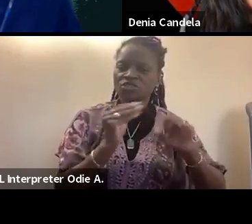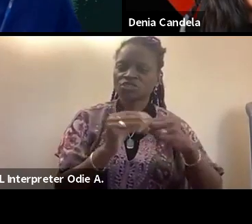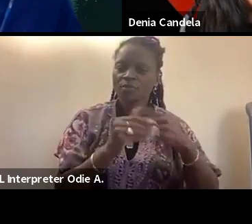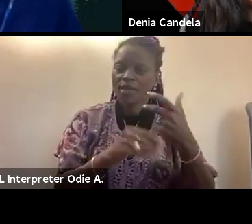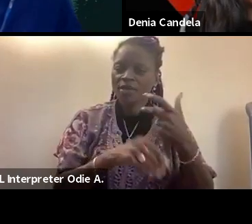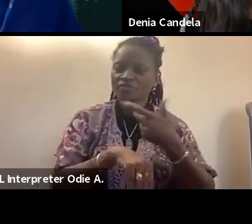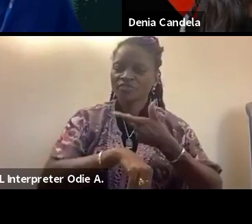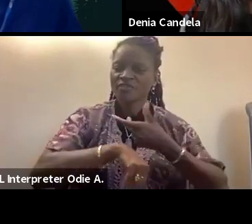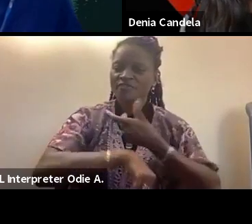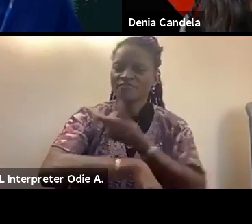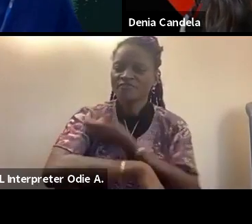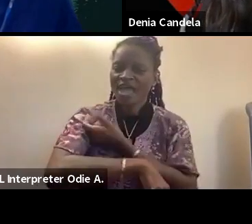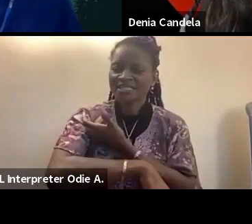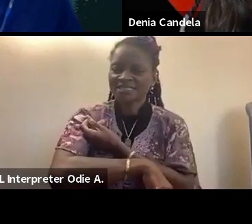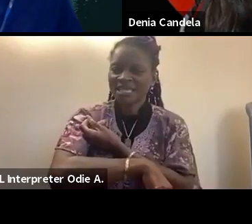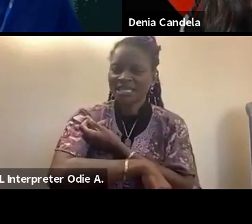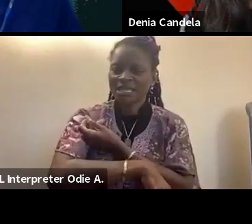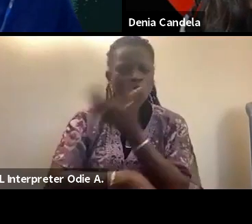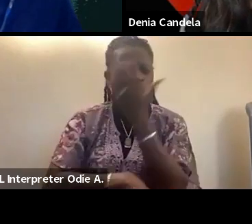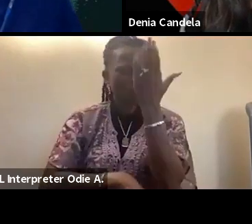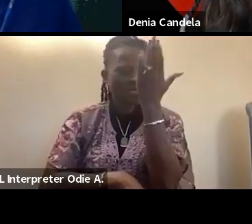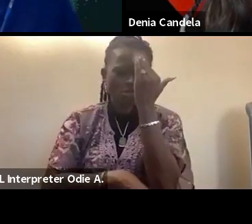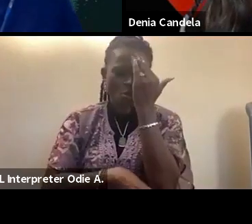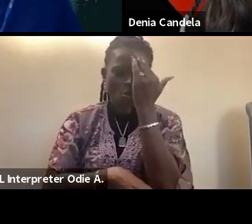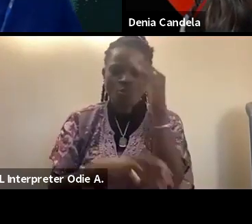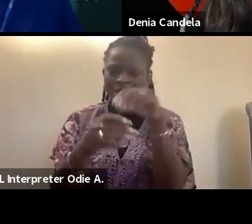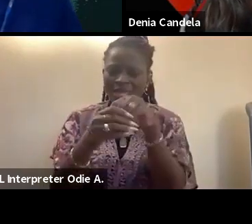We all know that within our communities and our culture, there are challenges